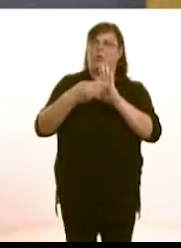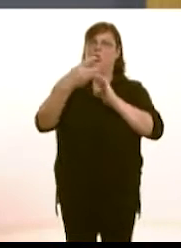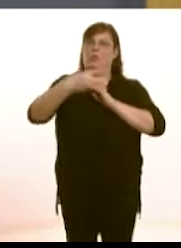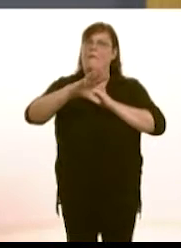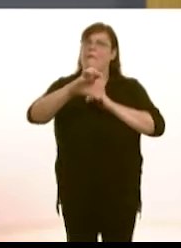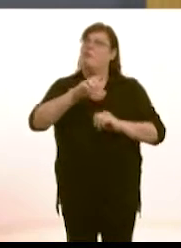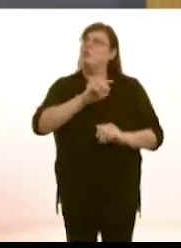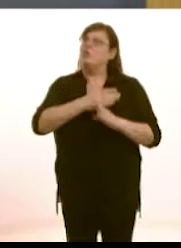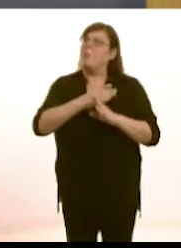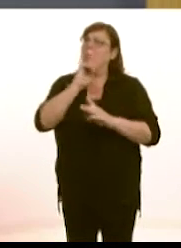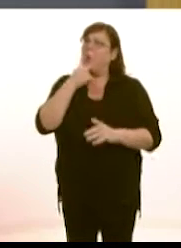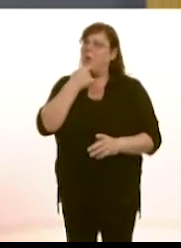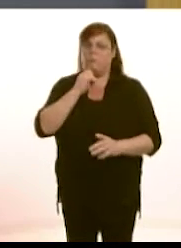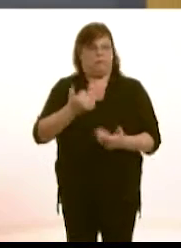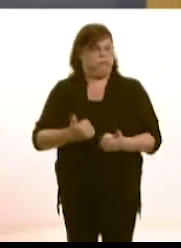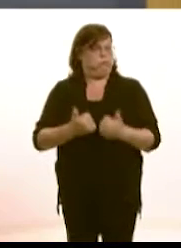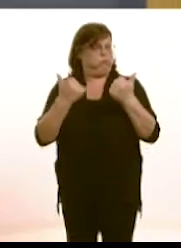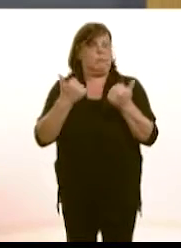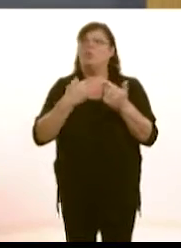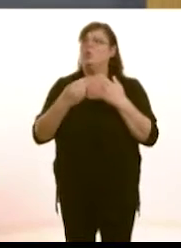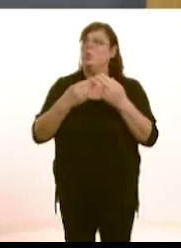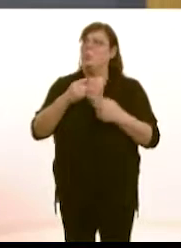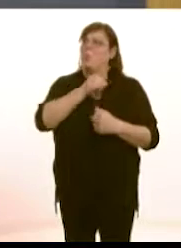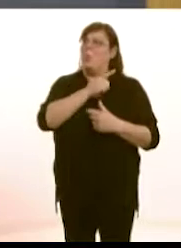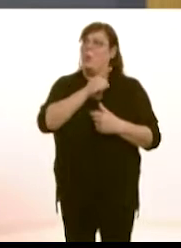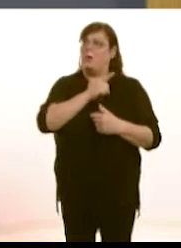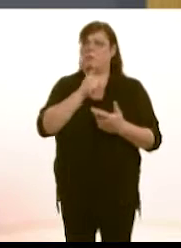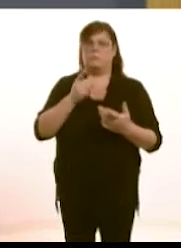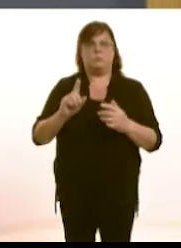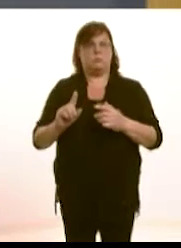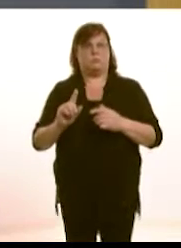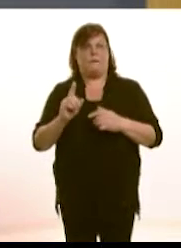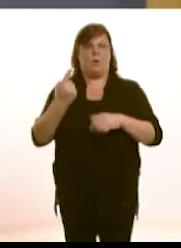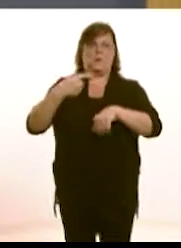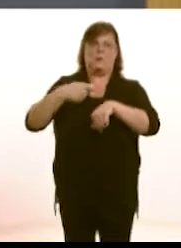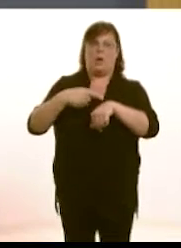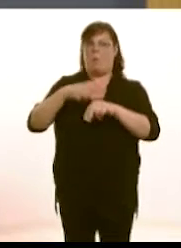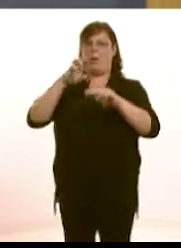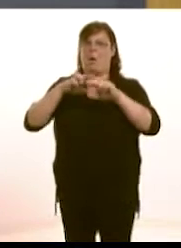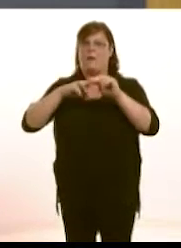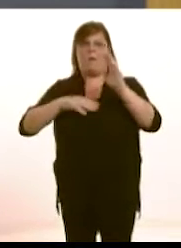This is great news, as itís the first time that Cardiff council has built homes for a